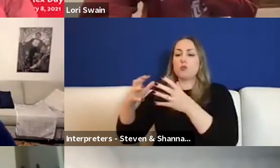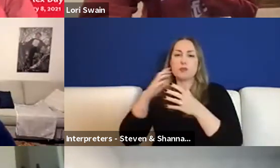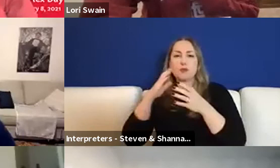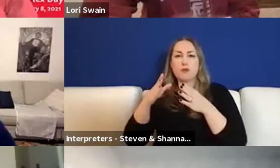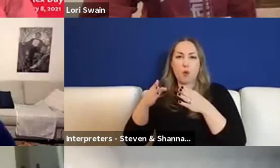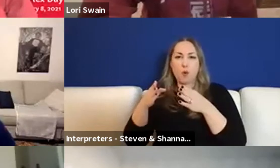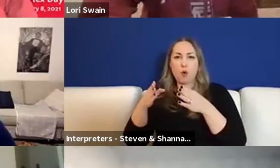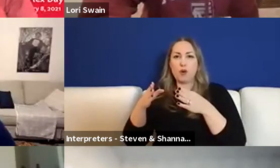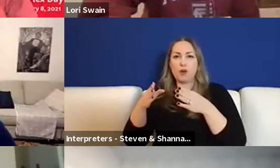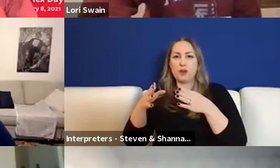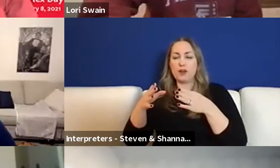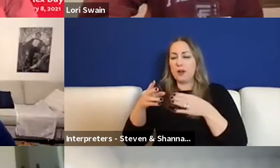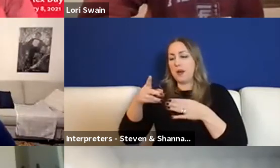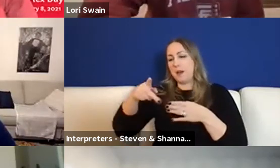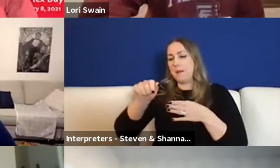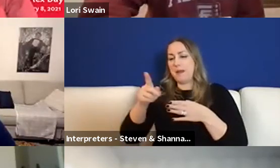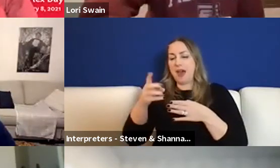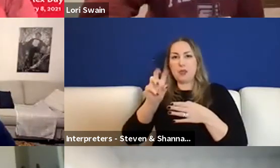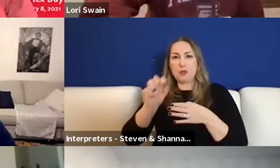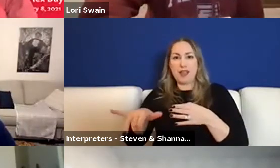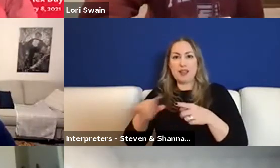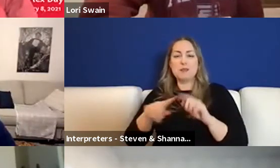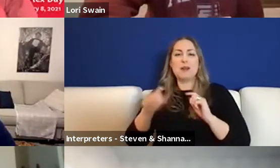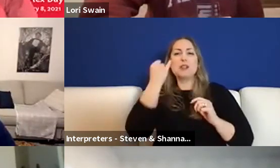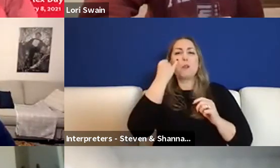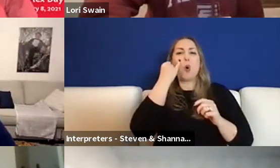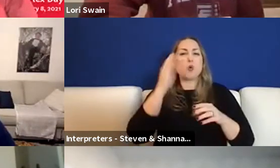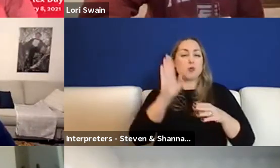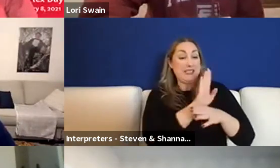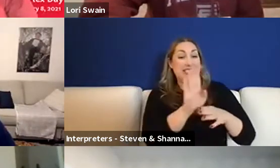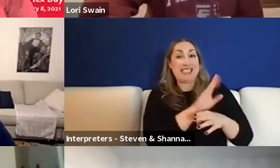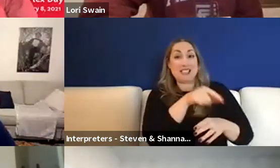do you folks, what happens with the business division when you've got some of your departments that aren't in the business